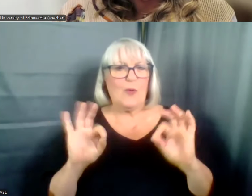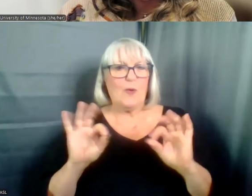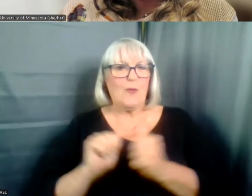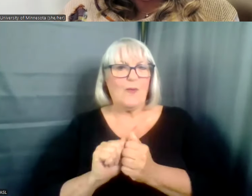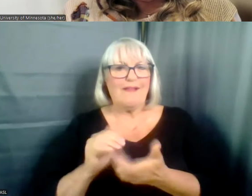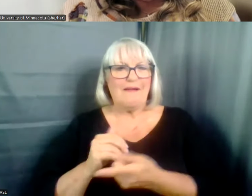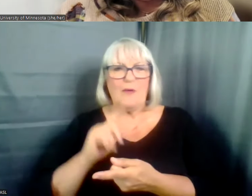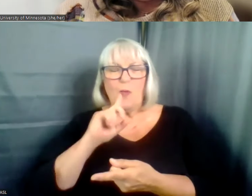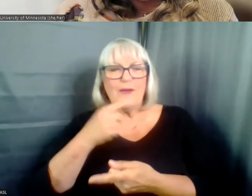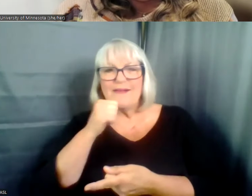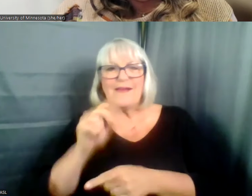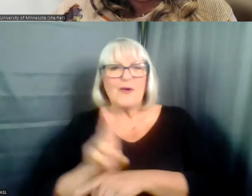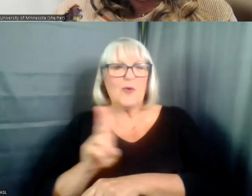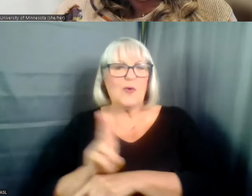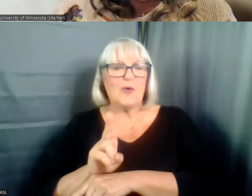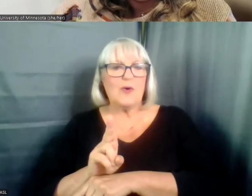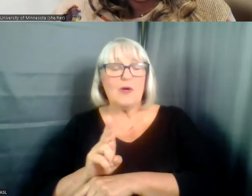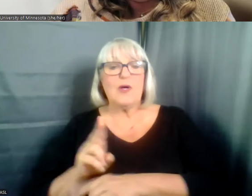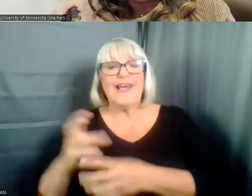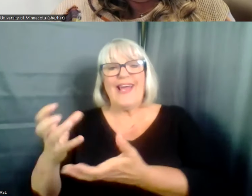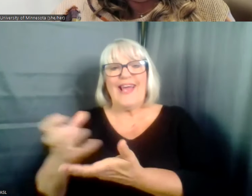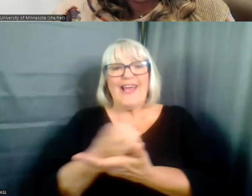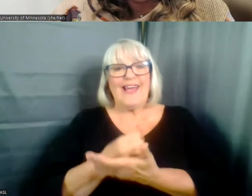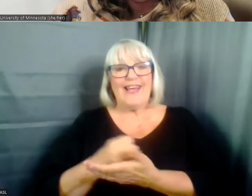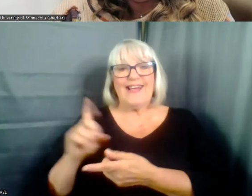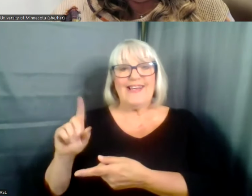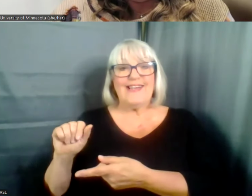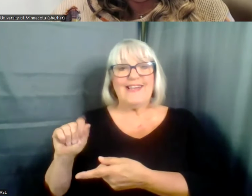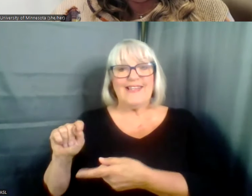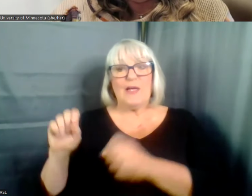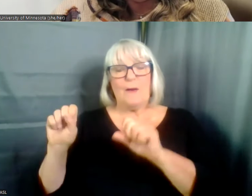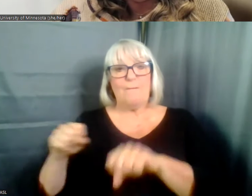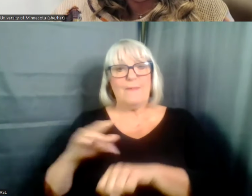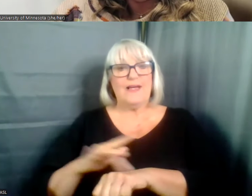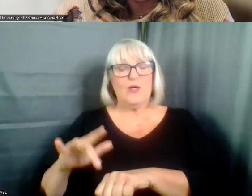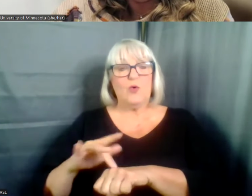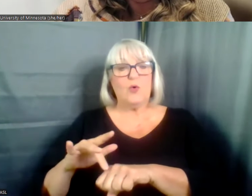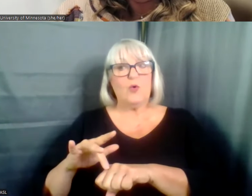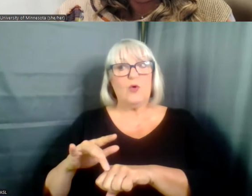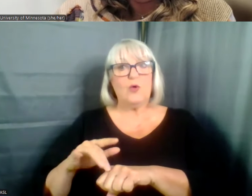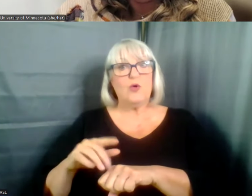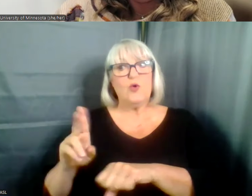So it wasn't very useful. Getting the data so that it can be available real time to the people who are going to use